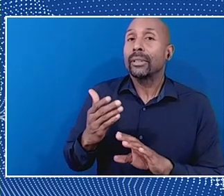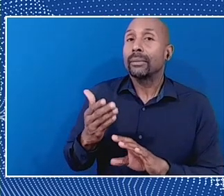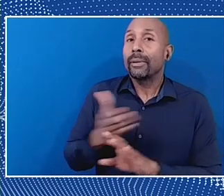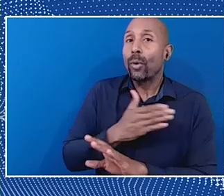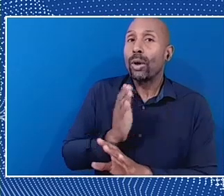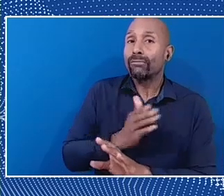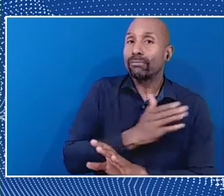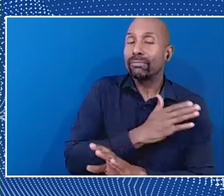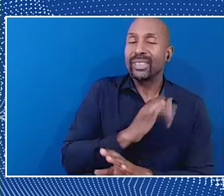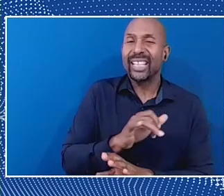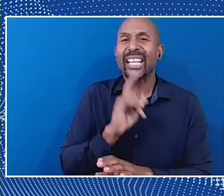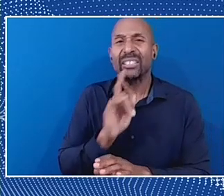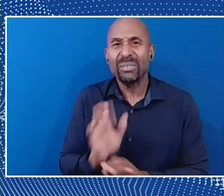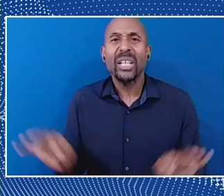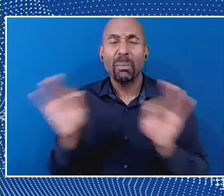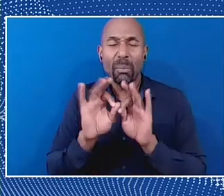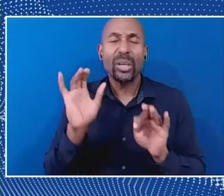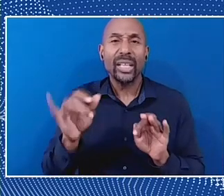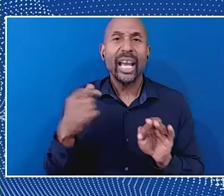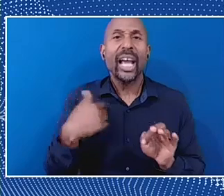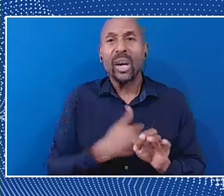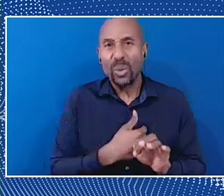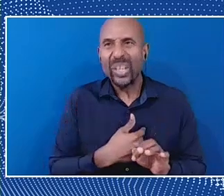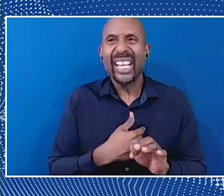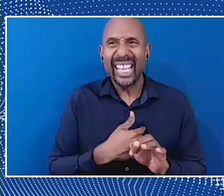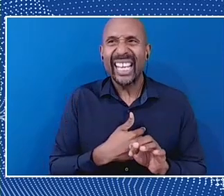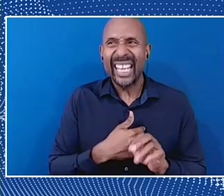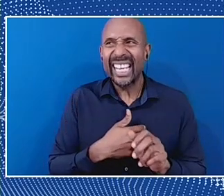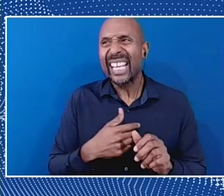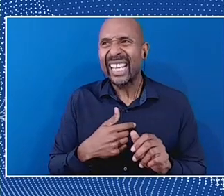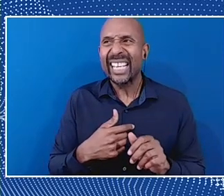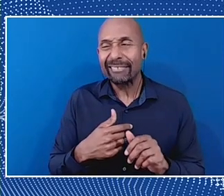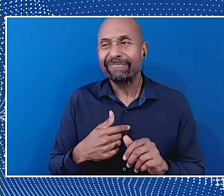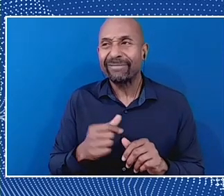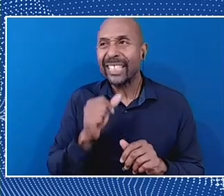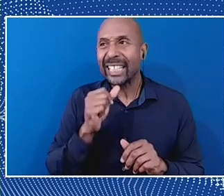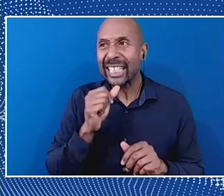application process where we can. I totally understand that you want to have